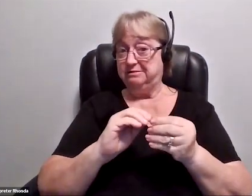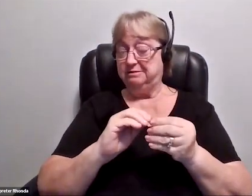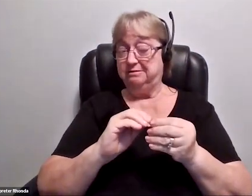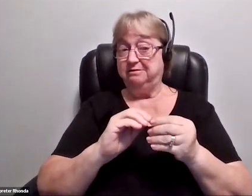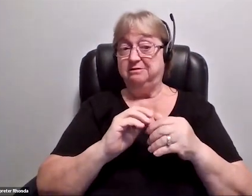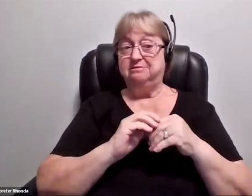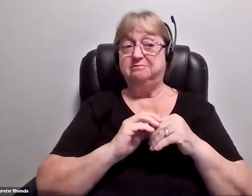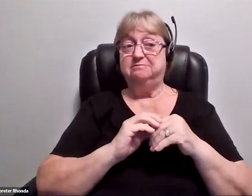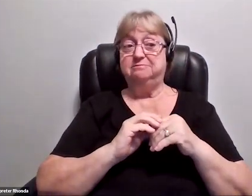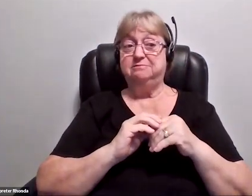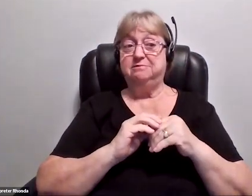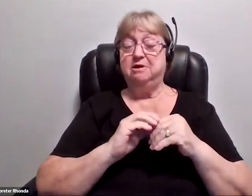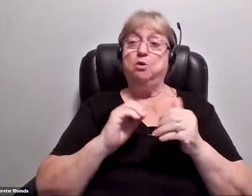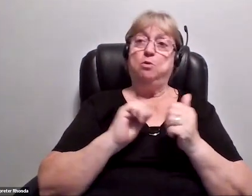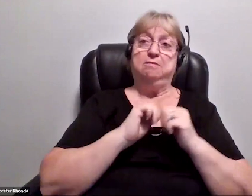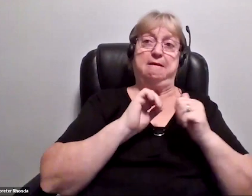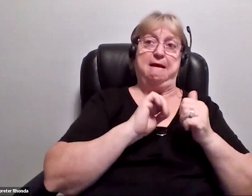to get in the museum, what you will find inside the museum,